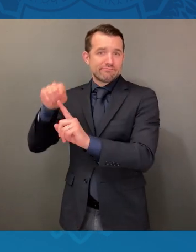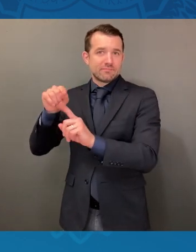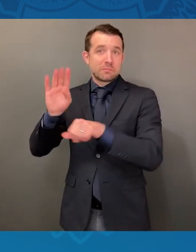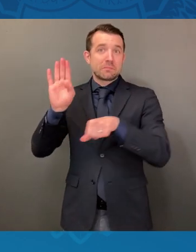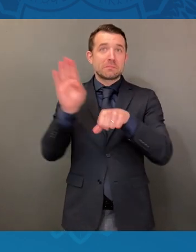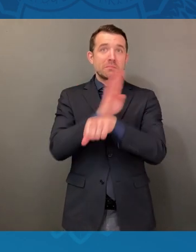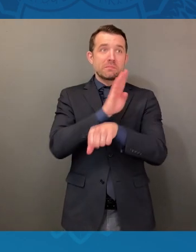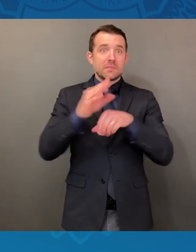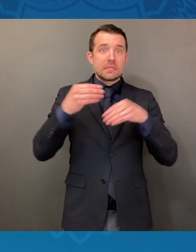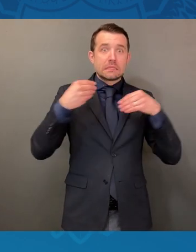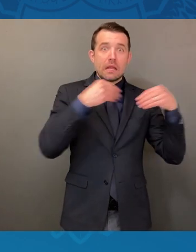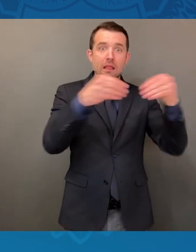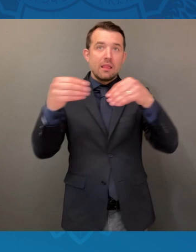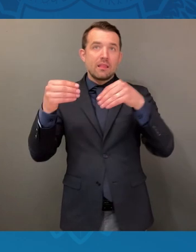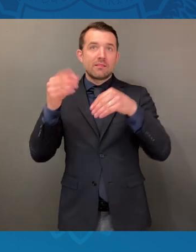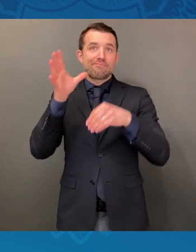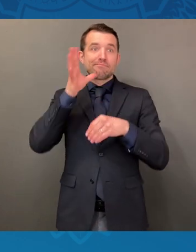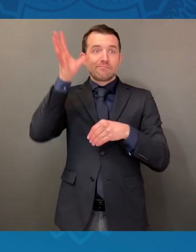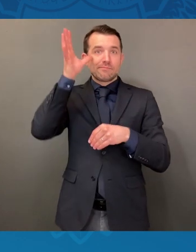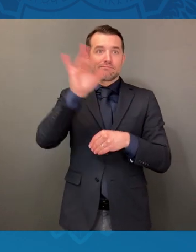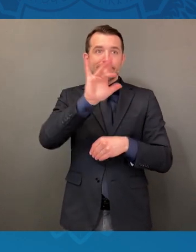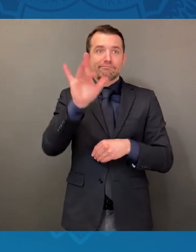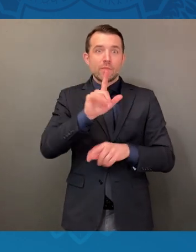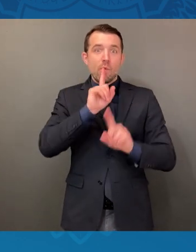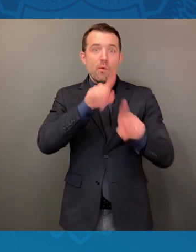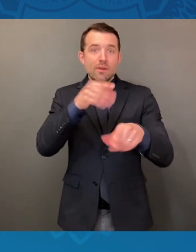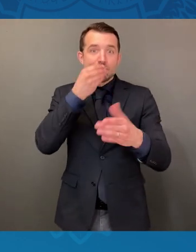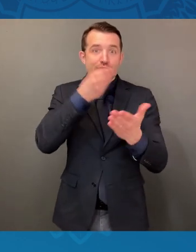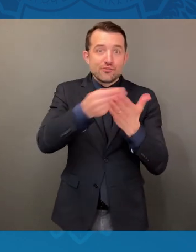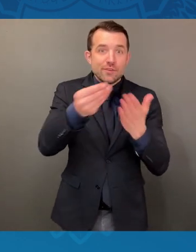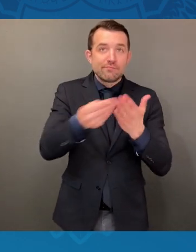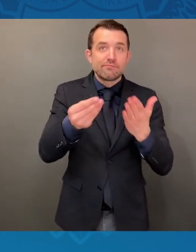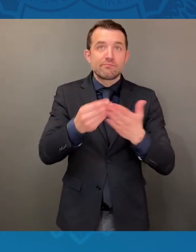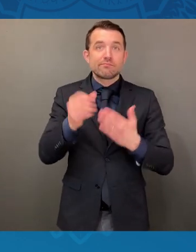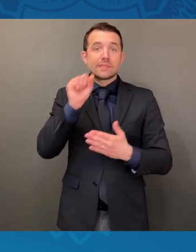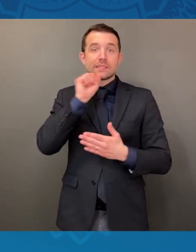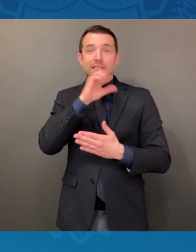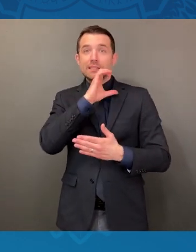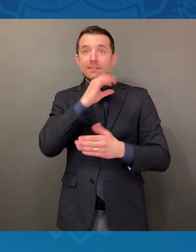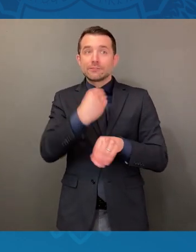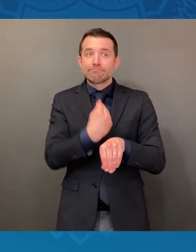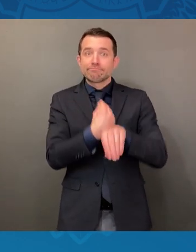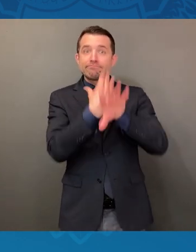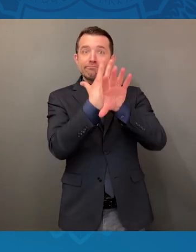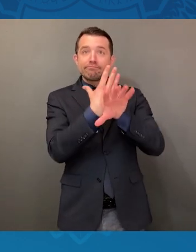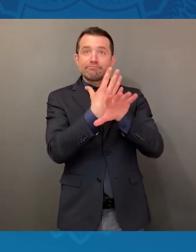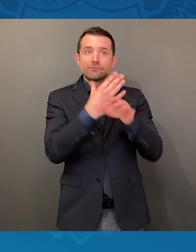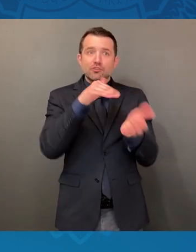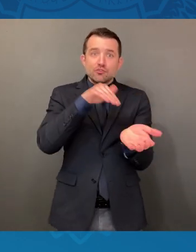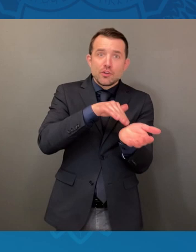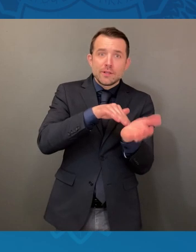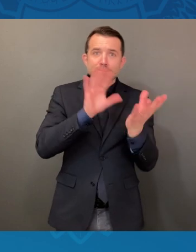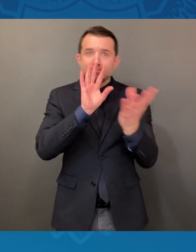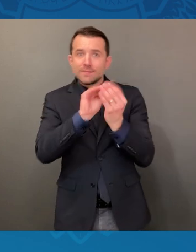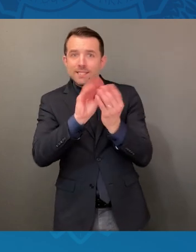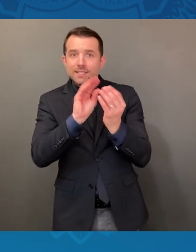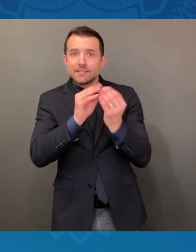Seniors use the internet to see their doctor. Young people to attend virtual classes,